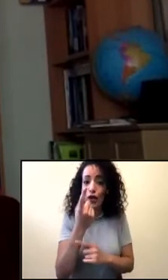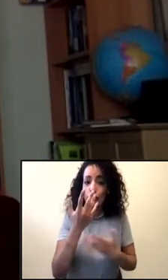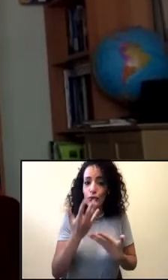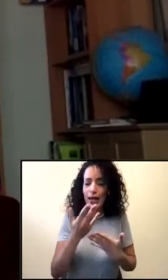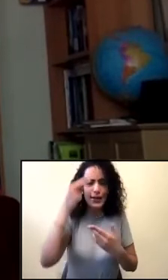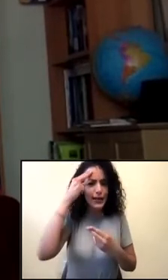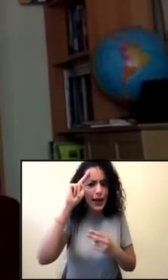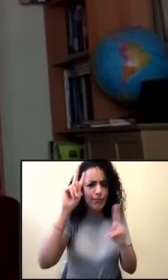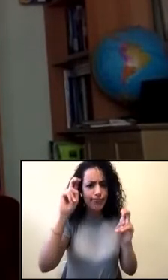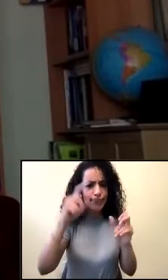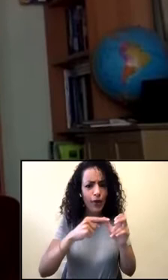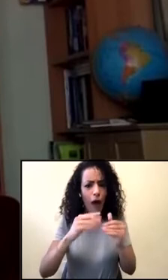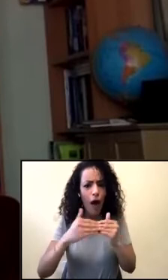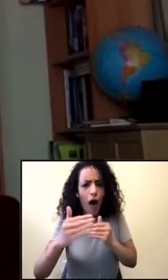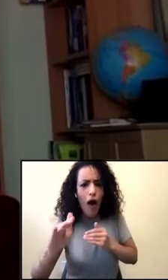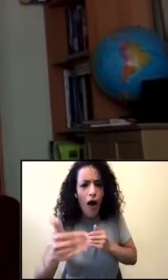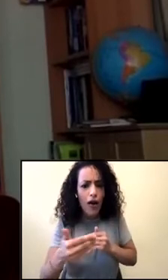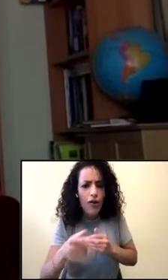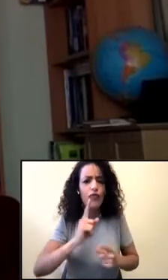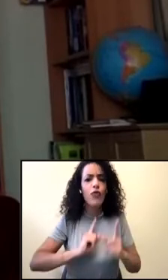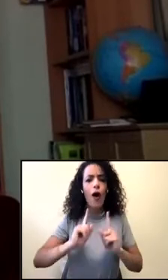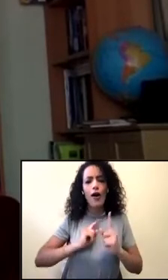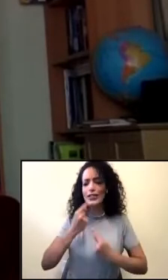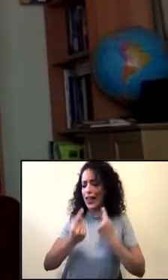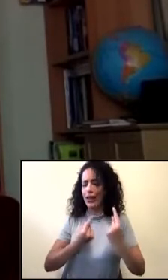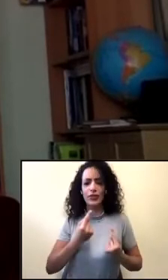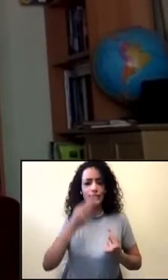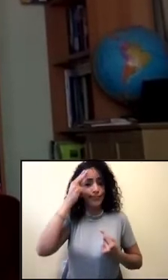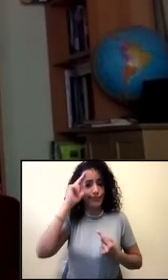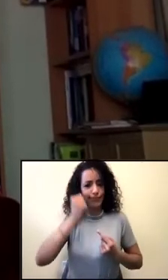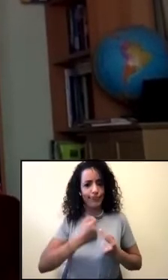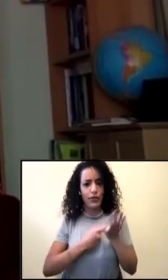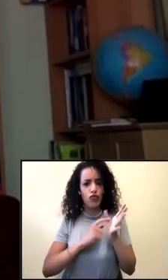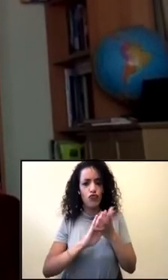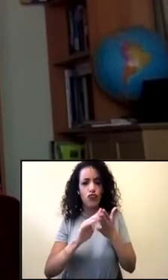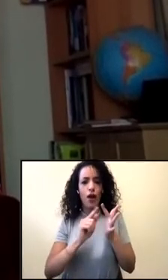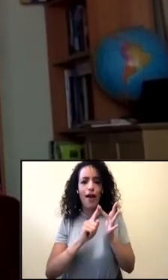I'm Raheel Mohammed. I'm the founder and director of Maslaha, which is the charity